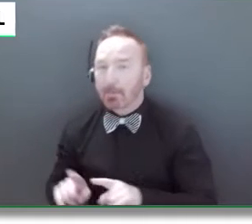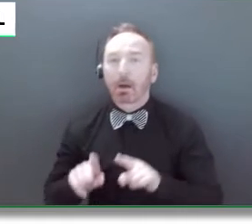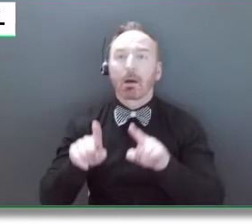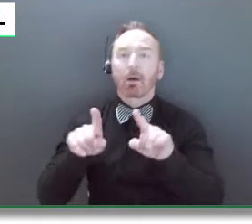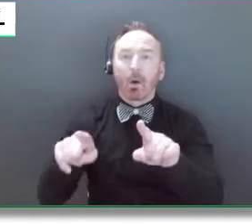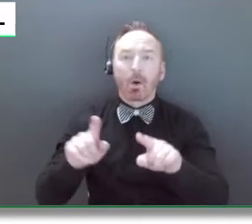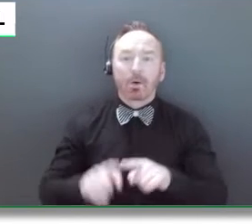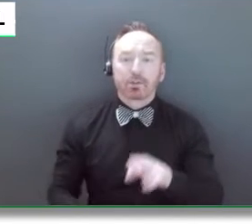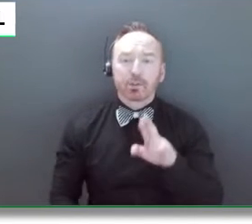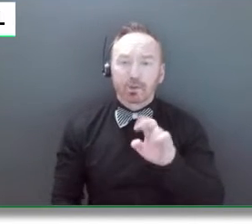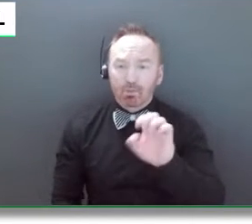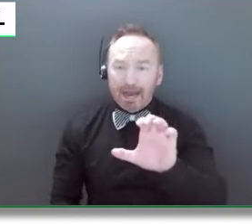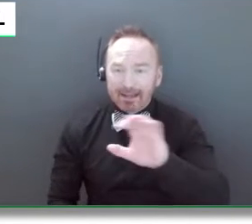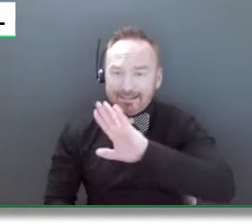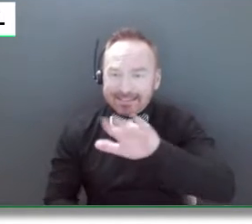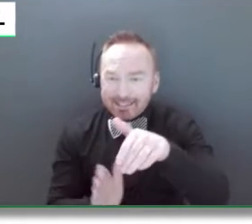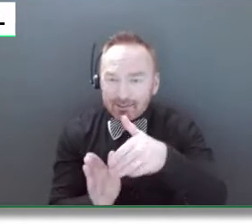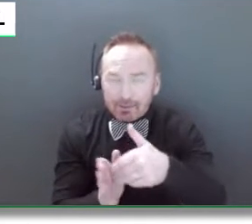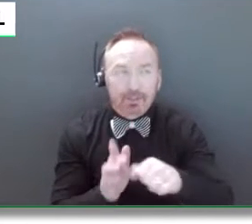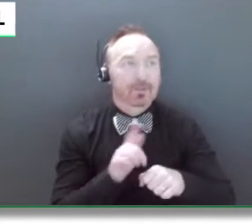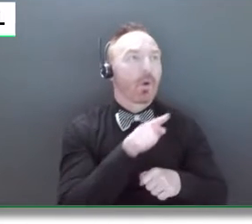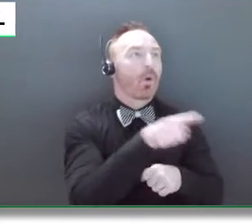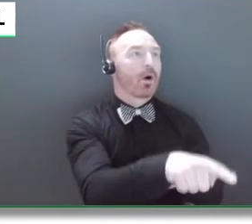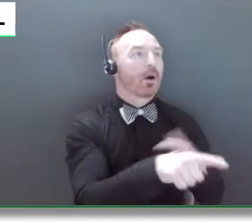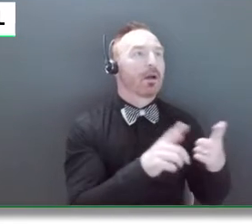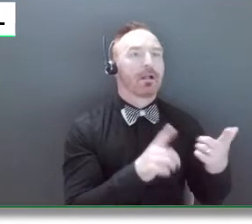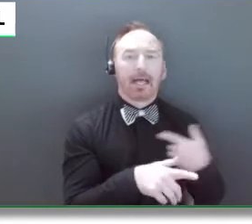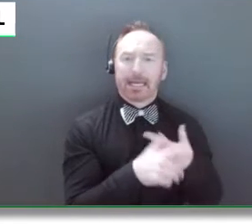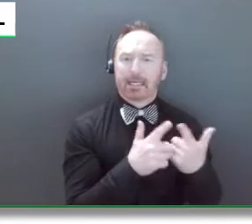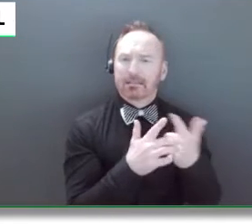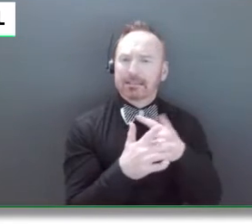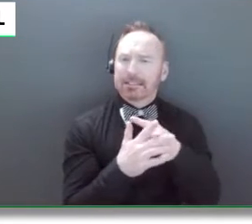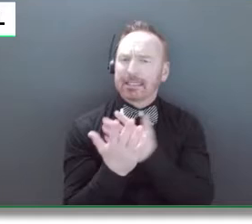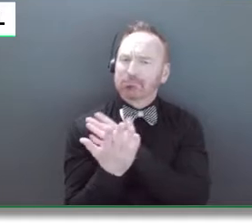the mold of those silos and really start to see where we can align in our